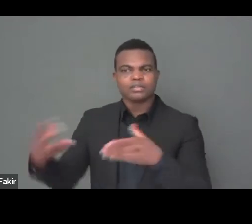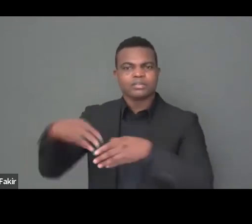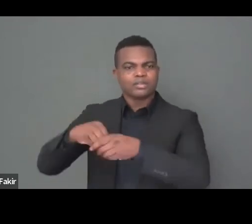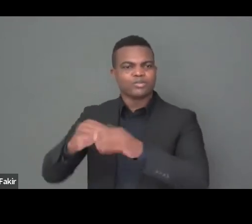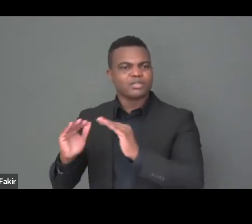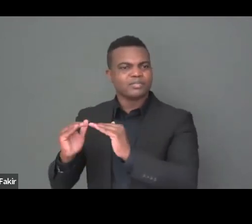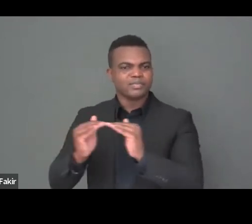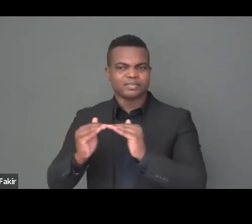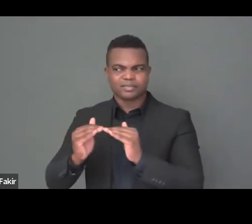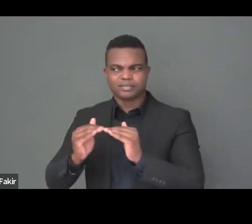Mohammed Ali Loutfy: Yes, please.